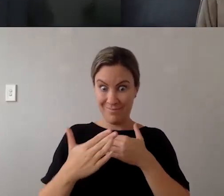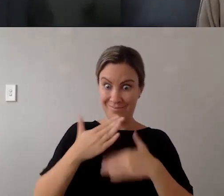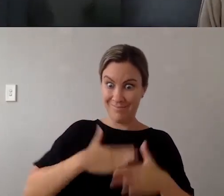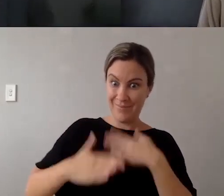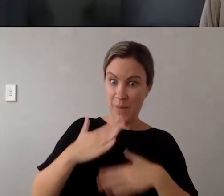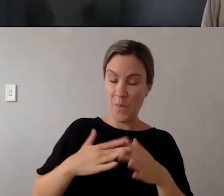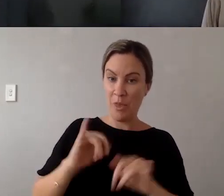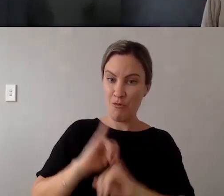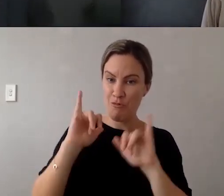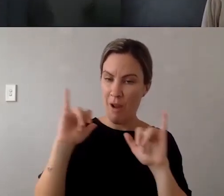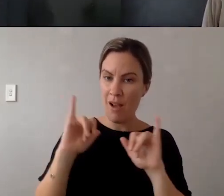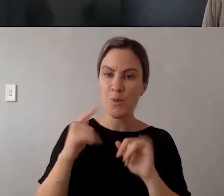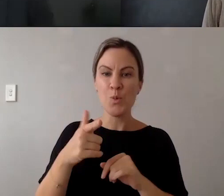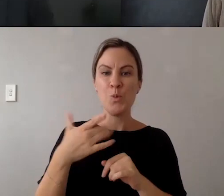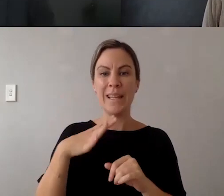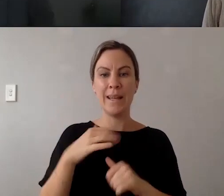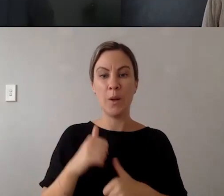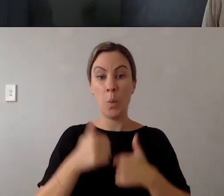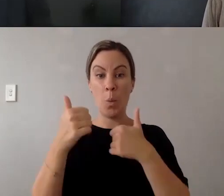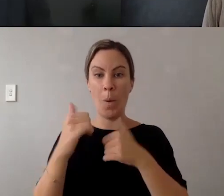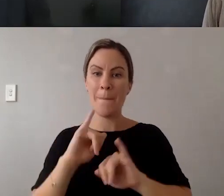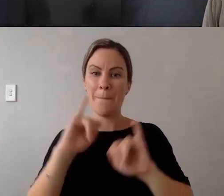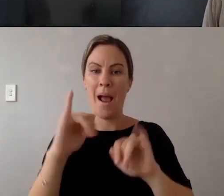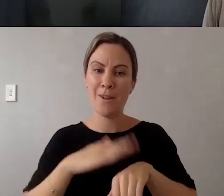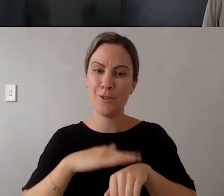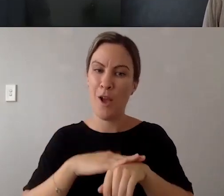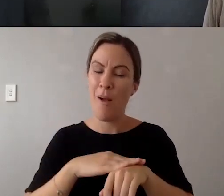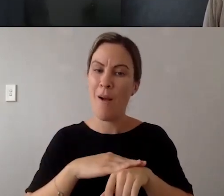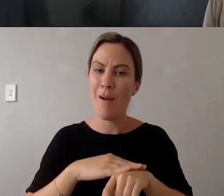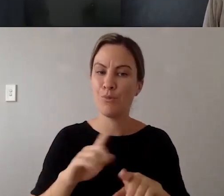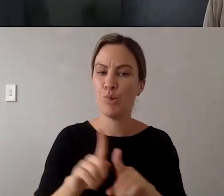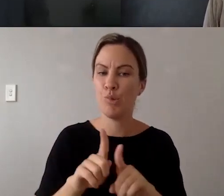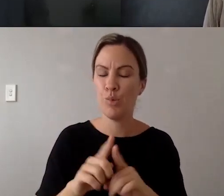would suggest to you that some people - there should be very few